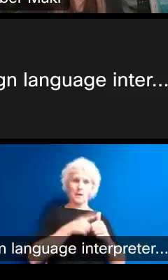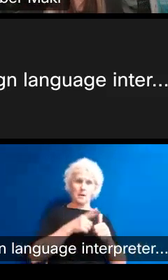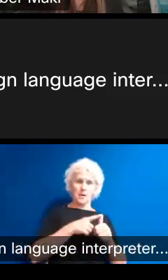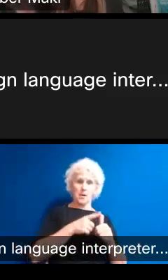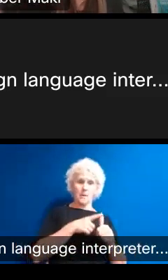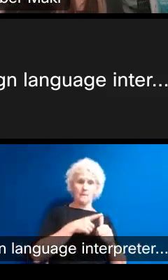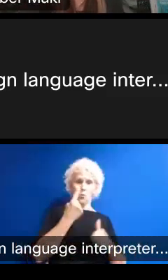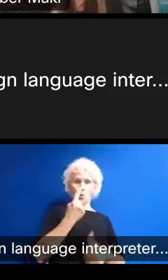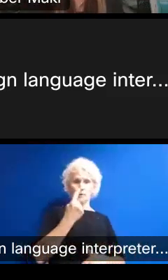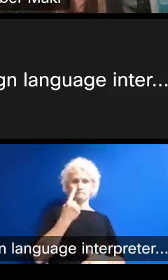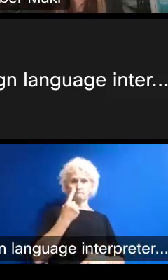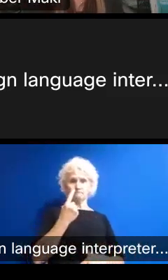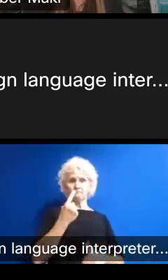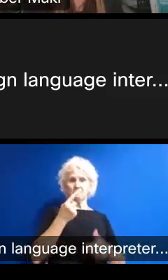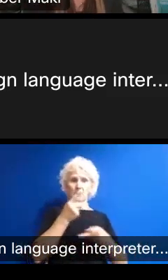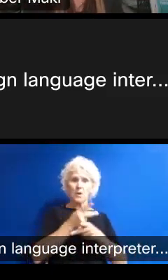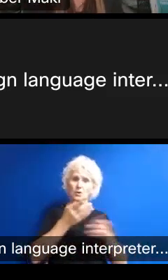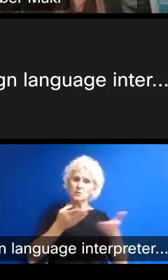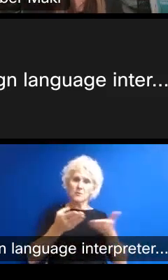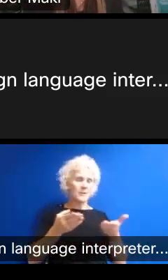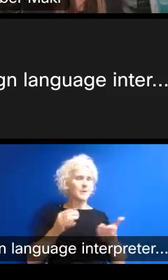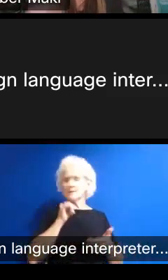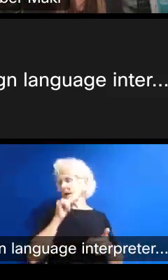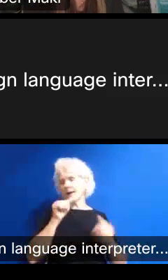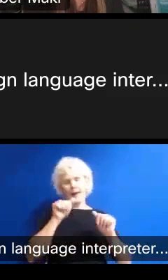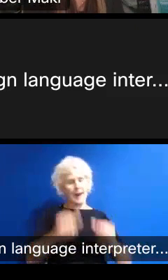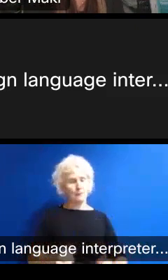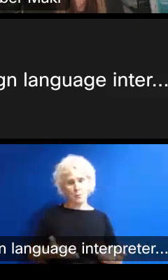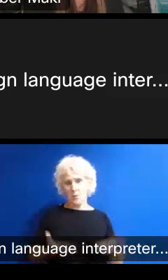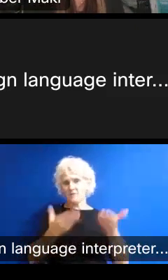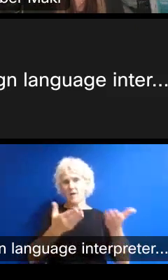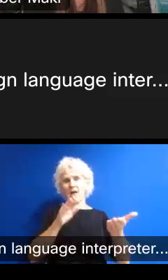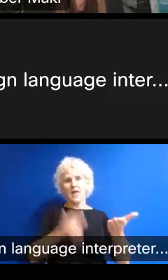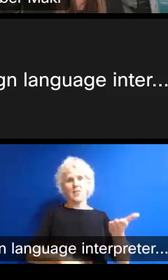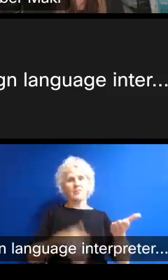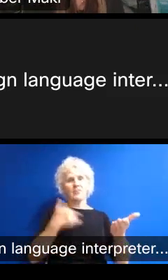the caregivers and service providers are not able to provide behavioral medical interventions